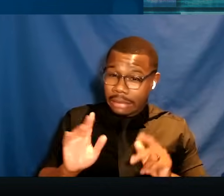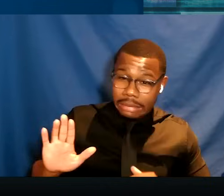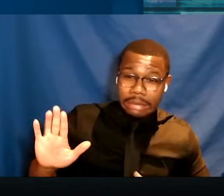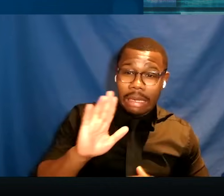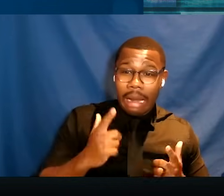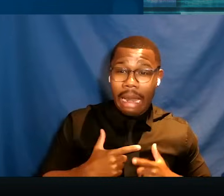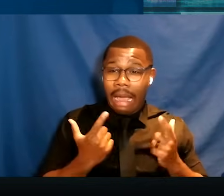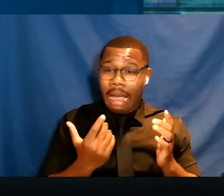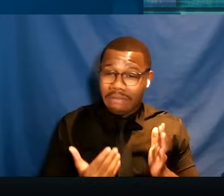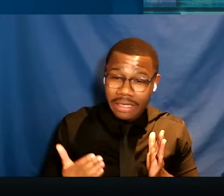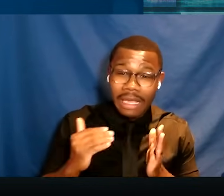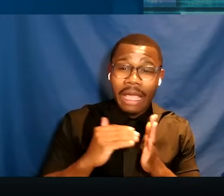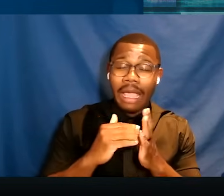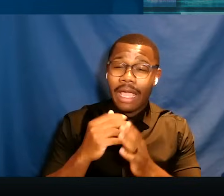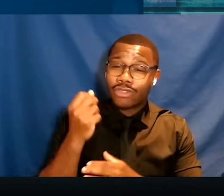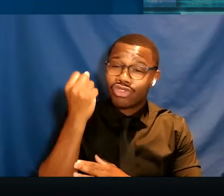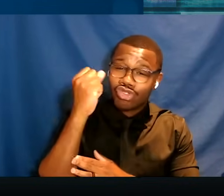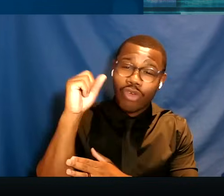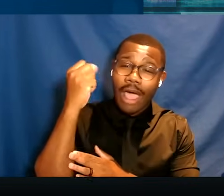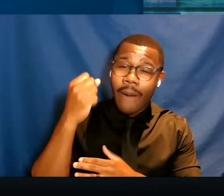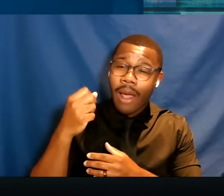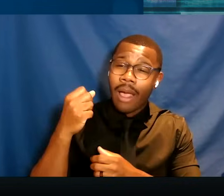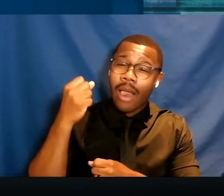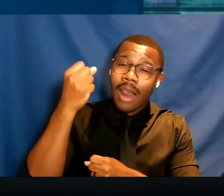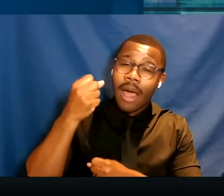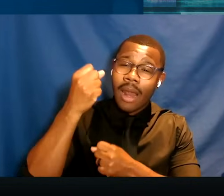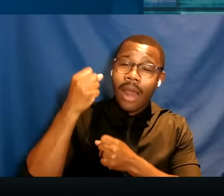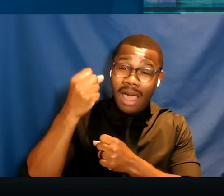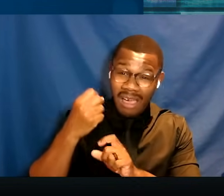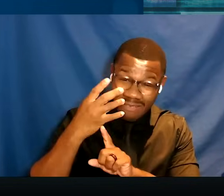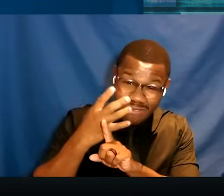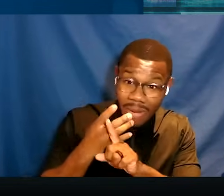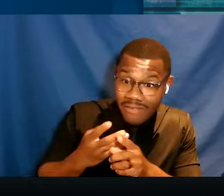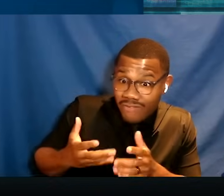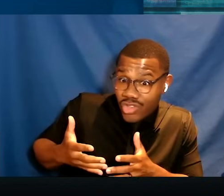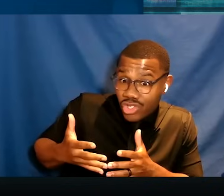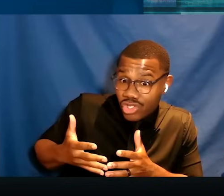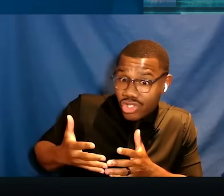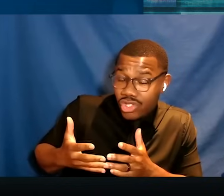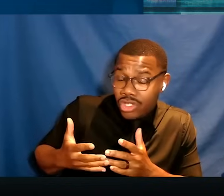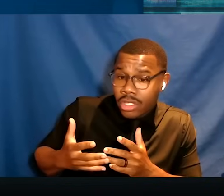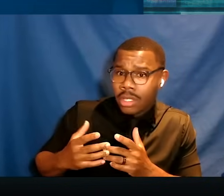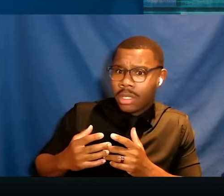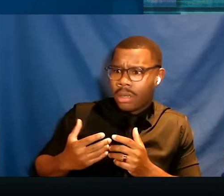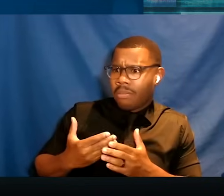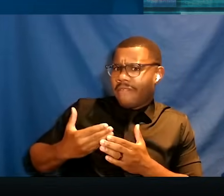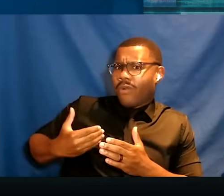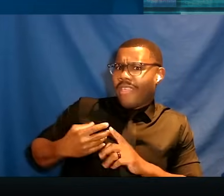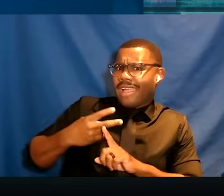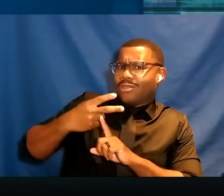after already enduring four months of a SAG-AFTRA strike, two months beyond that of a Writer's Guild strike. People are really struggling